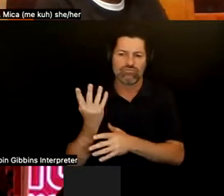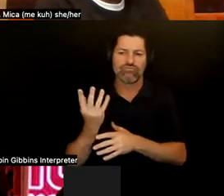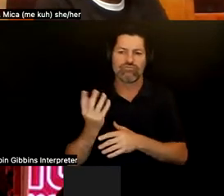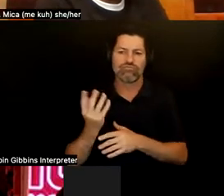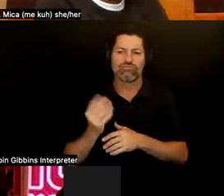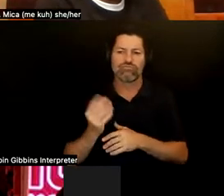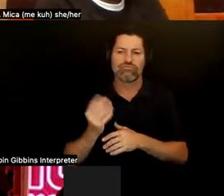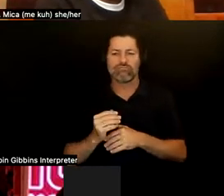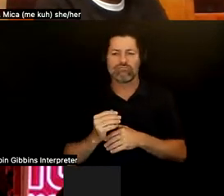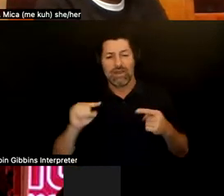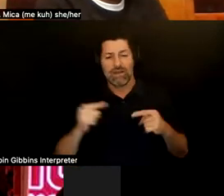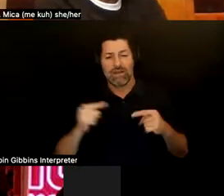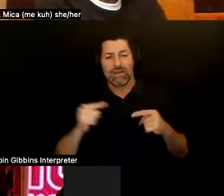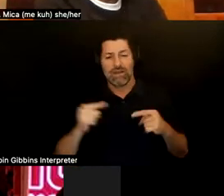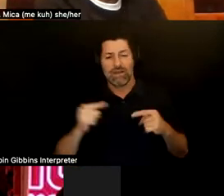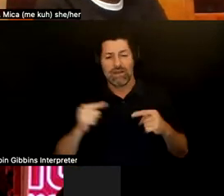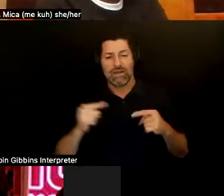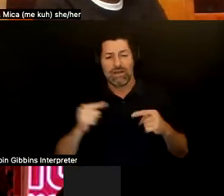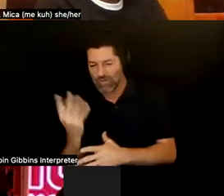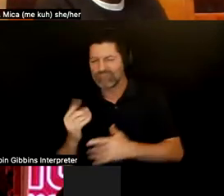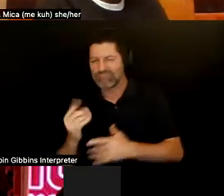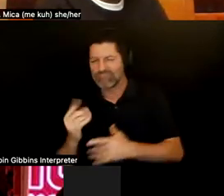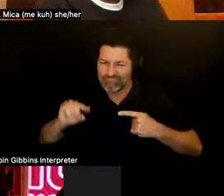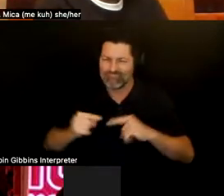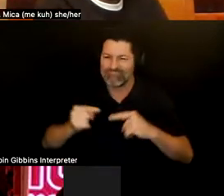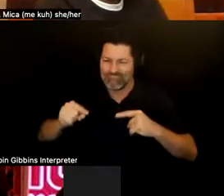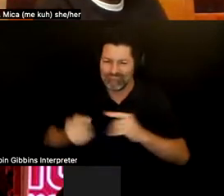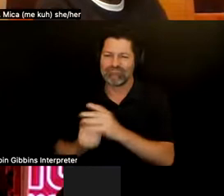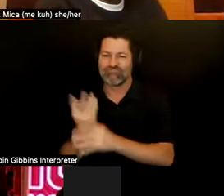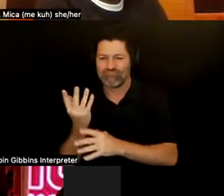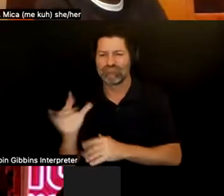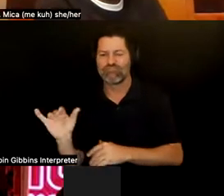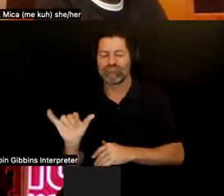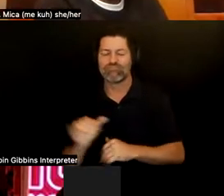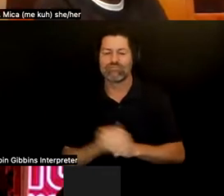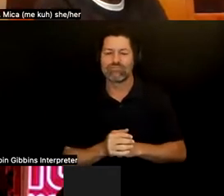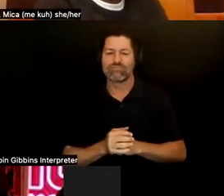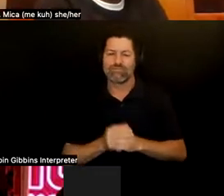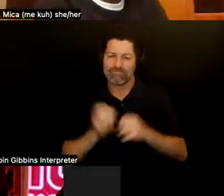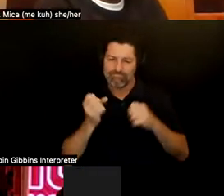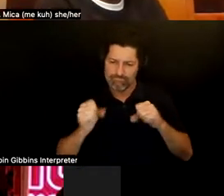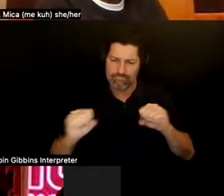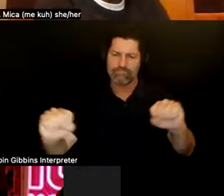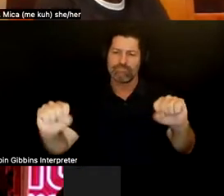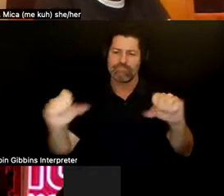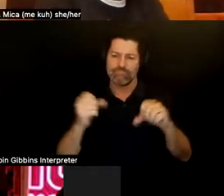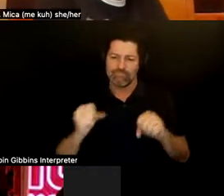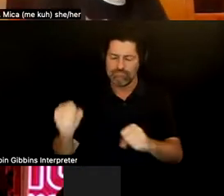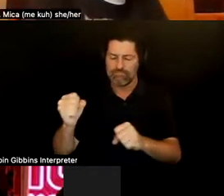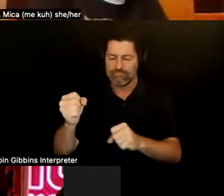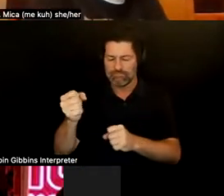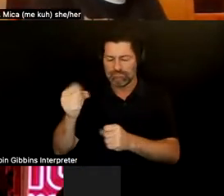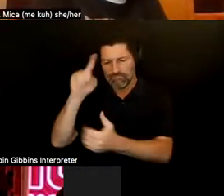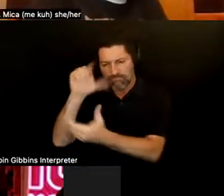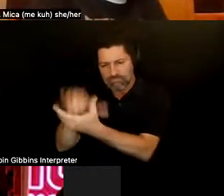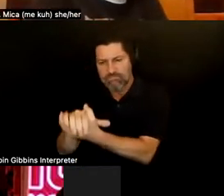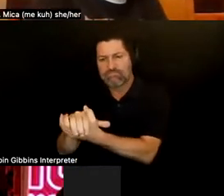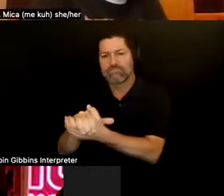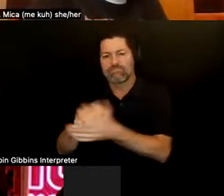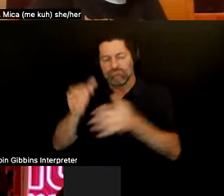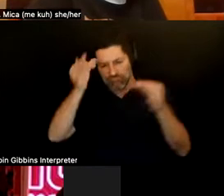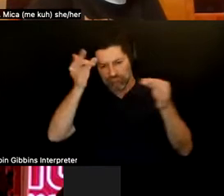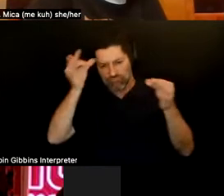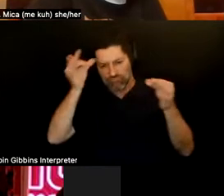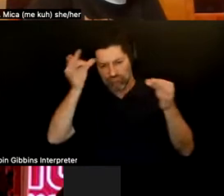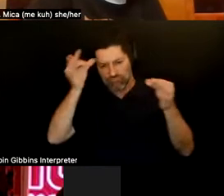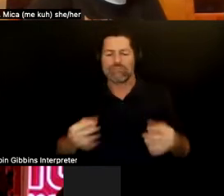growth, to painful growth, to our efforts, our faith, our determination to our fears,